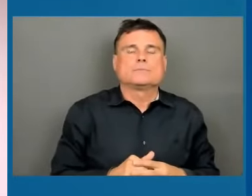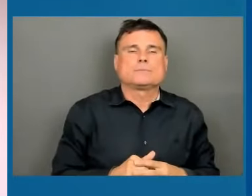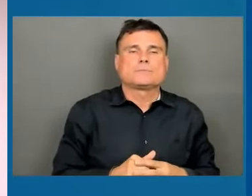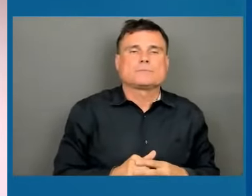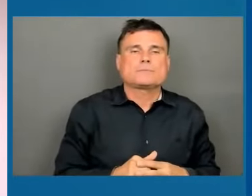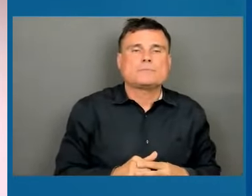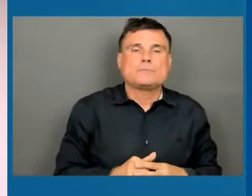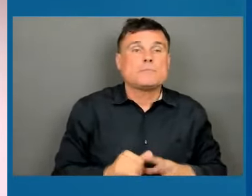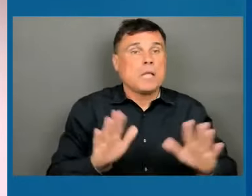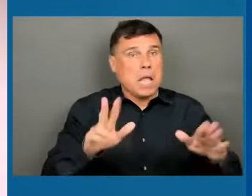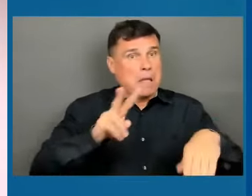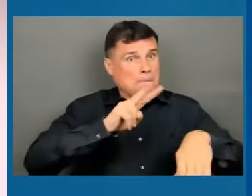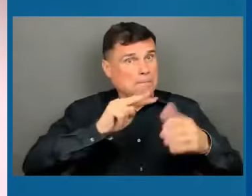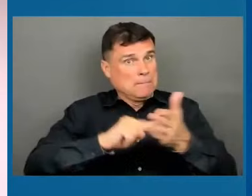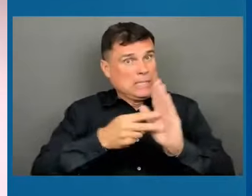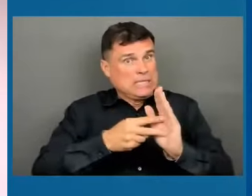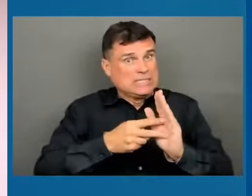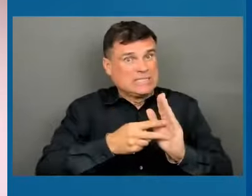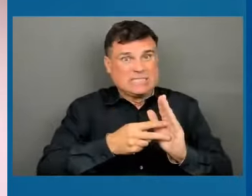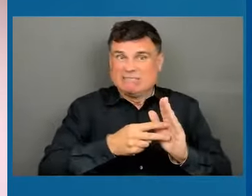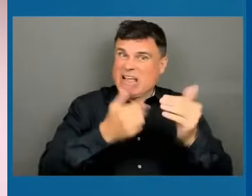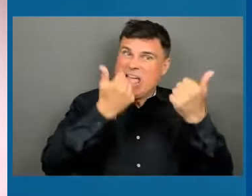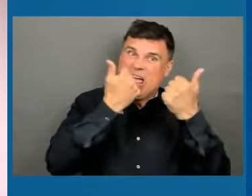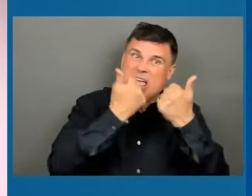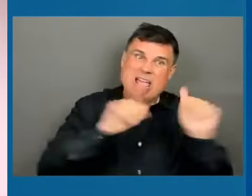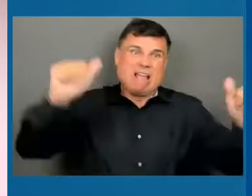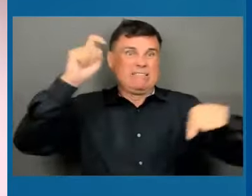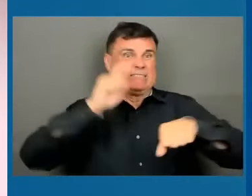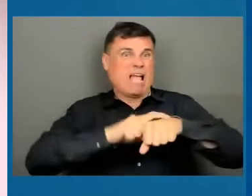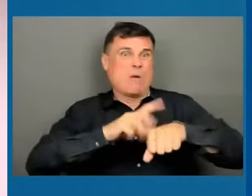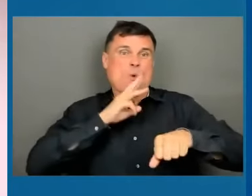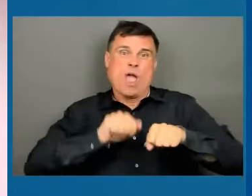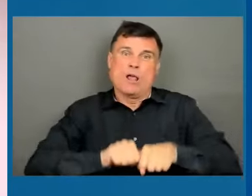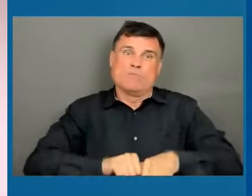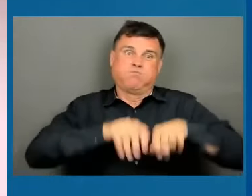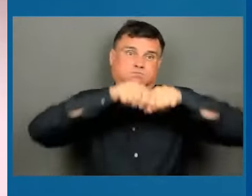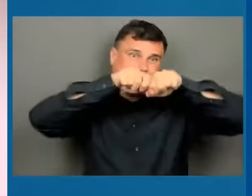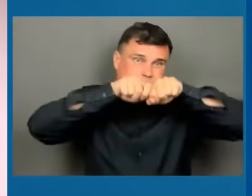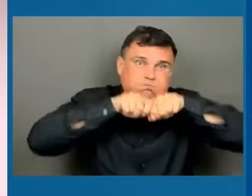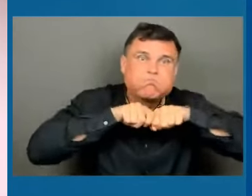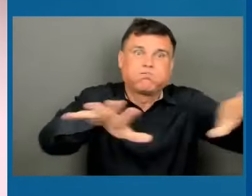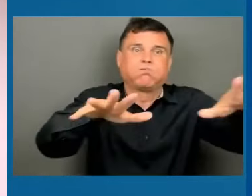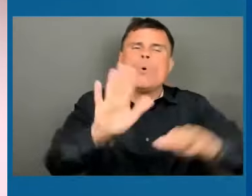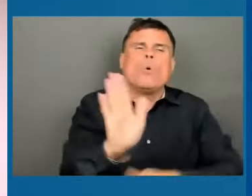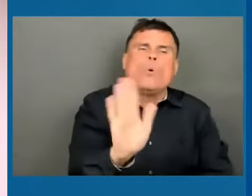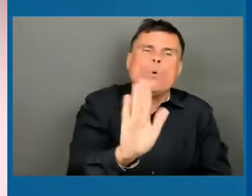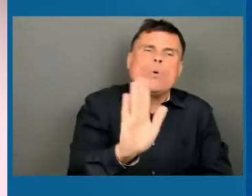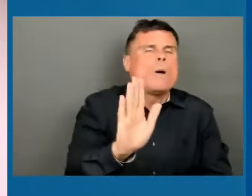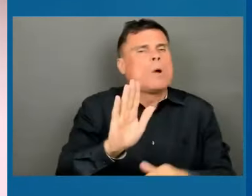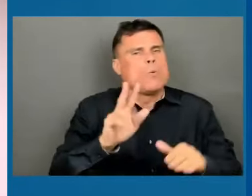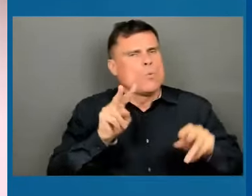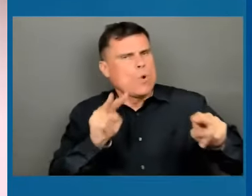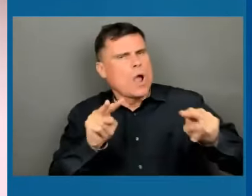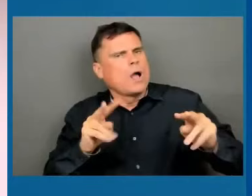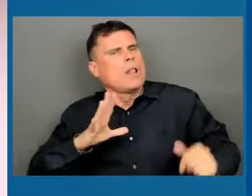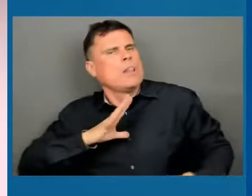we're seeing in terms of things like the Fraser river but we know the next few weekgoing to be that critical window of